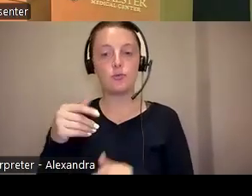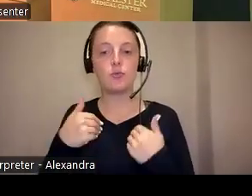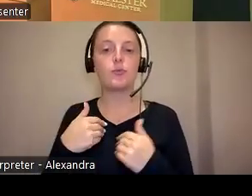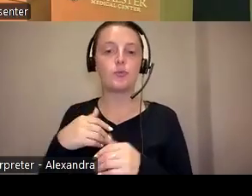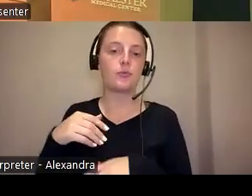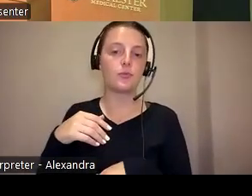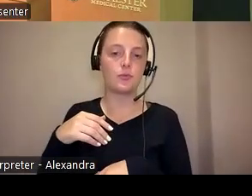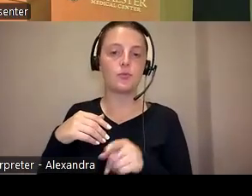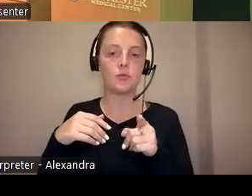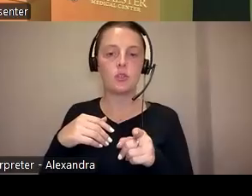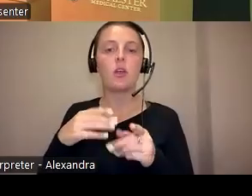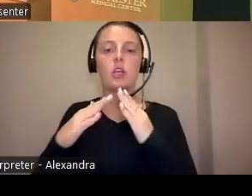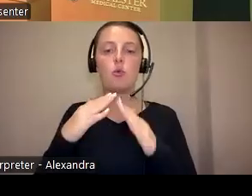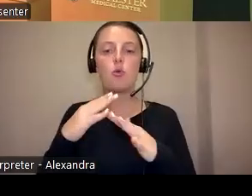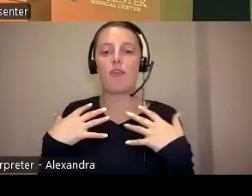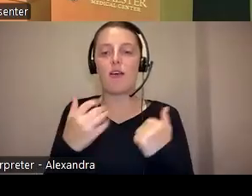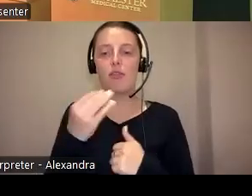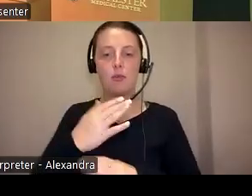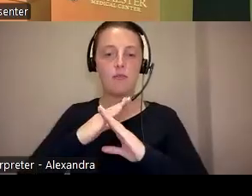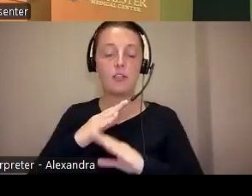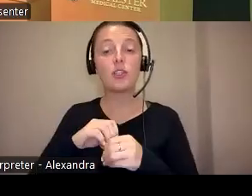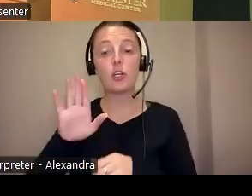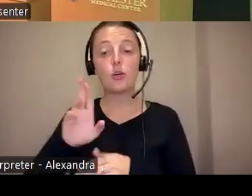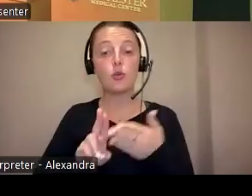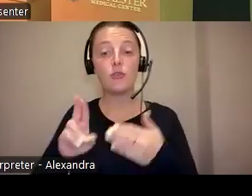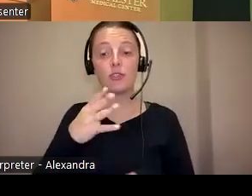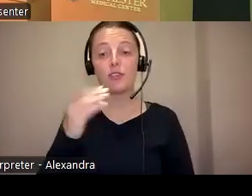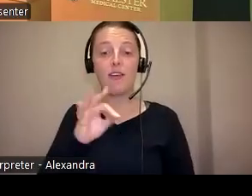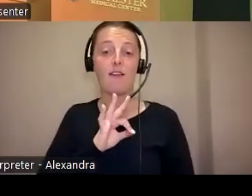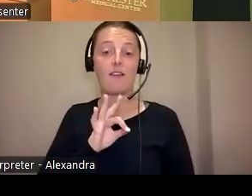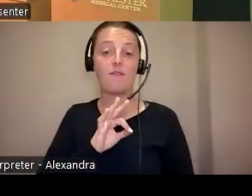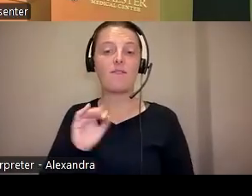in her university faculty roles, she leads change initiatives to deepen community engagement and